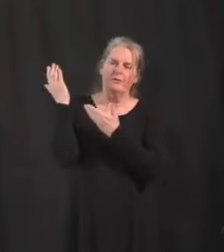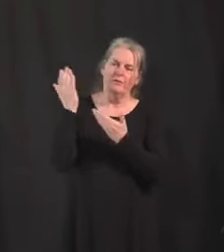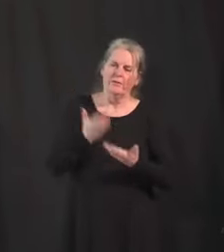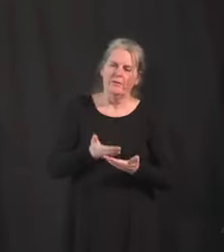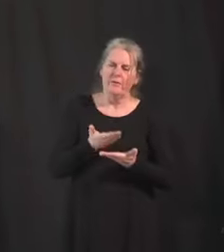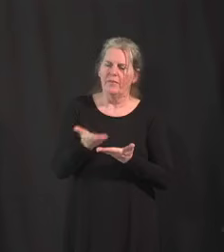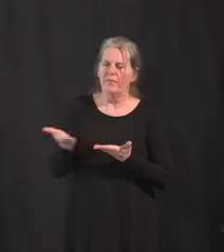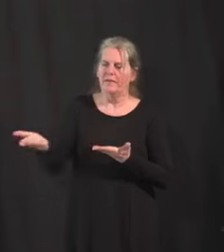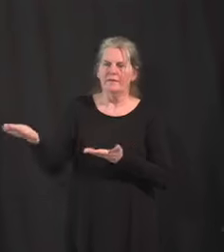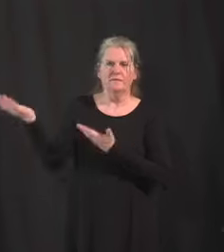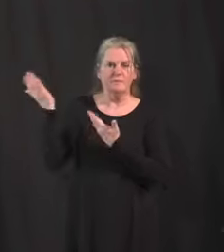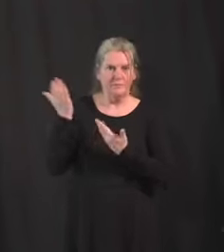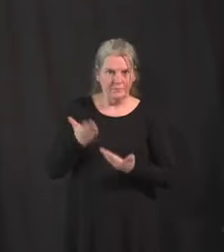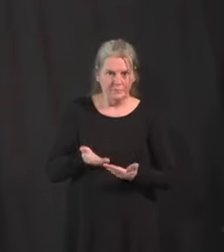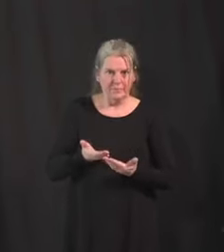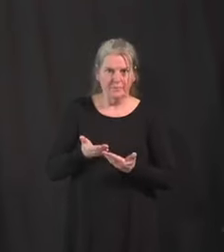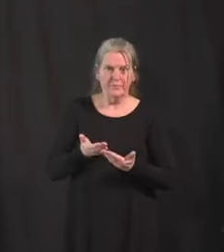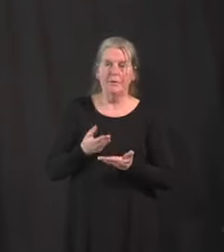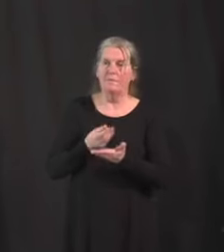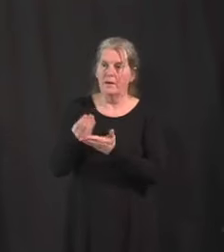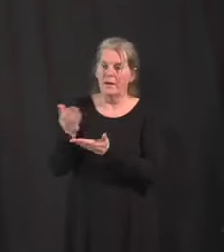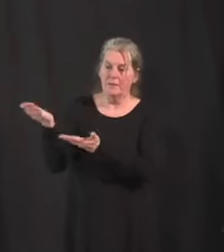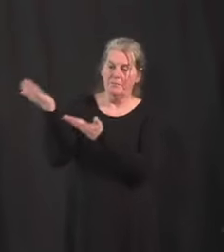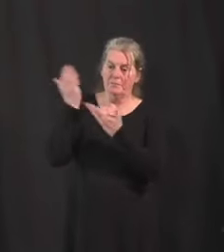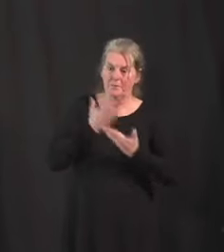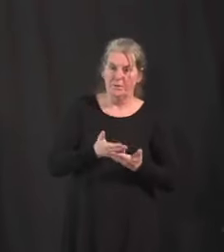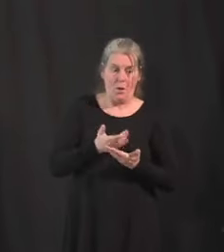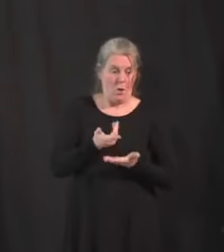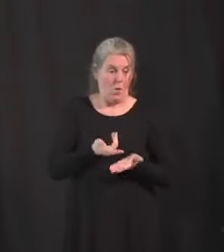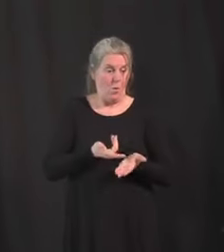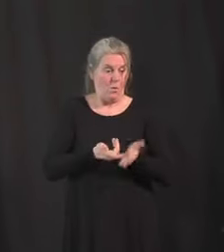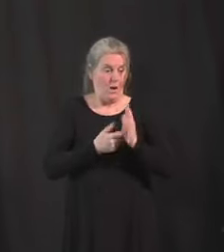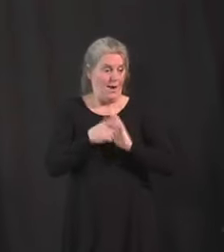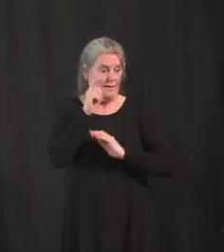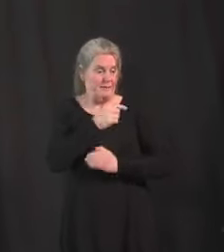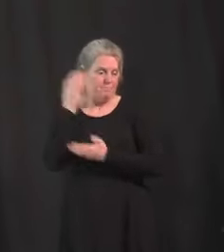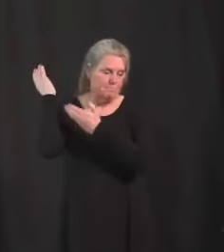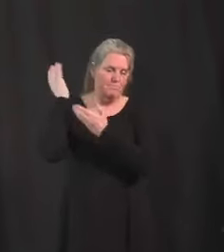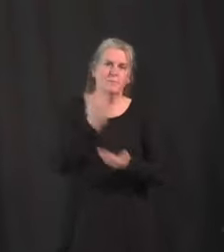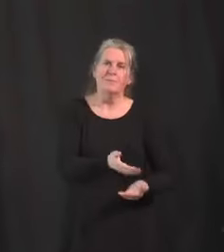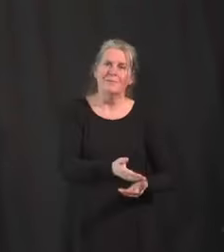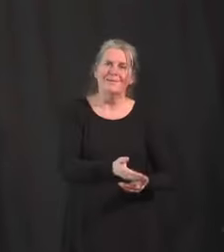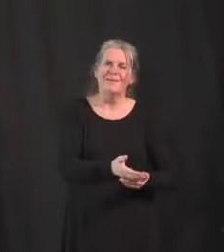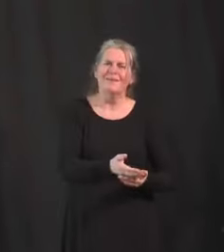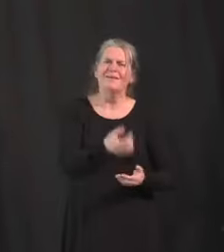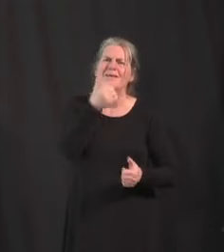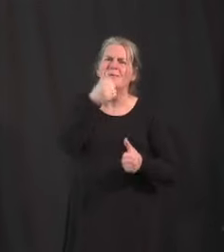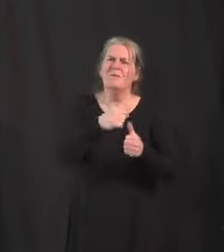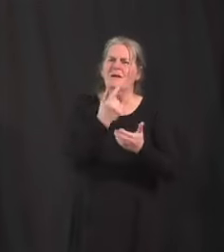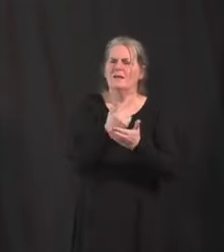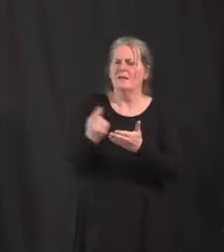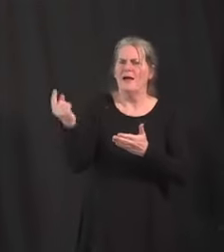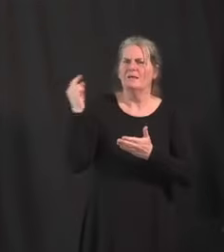IN AREAS OF NEED AND THAT WE SPOKE LAST WEEK ABOUT HOW HEARTENING IT IS TO SEE RIGHT